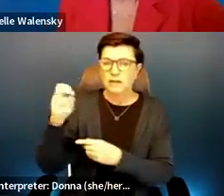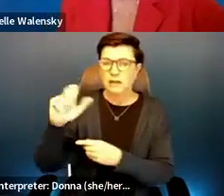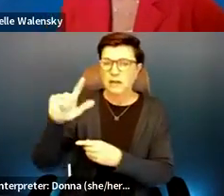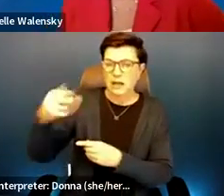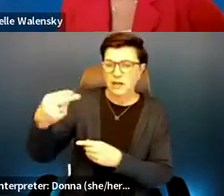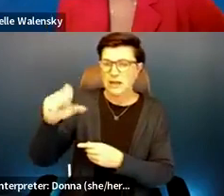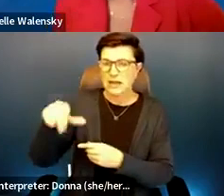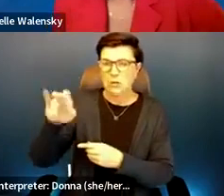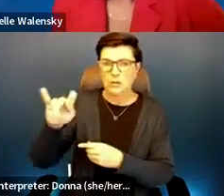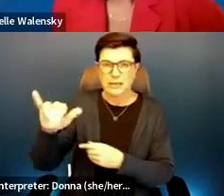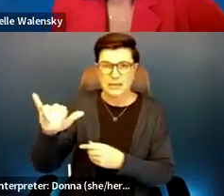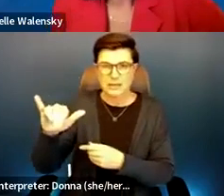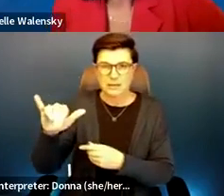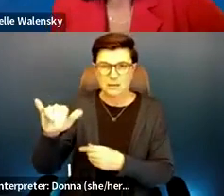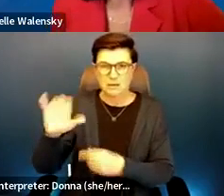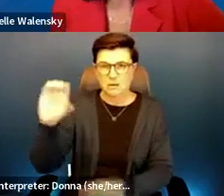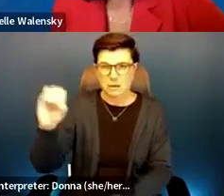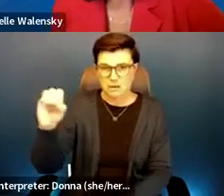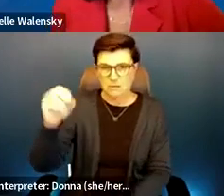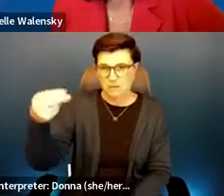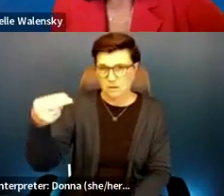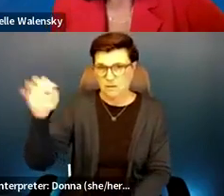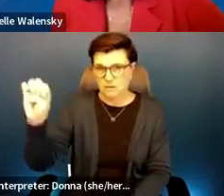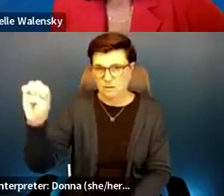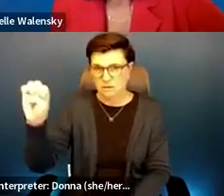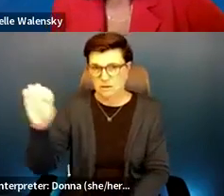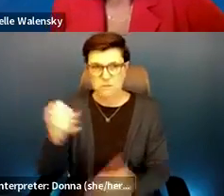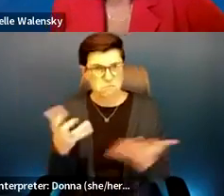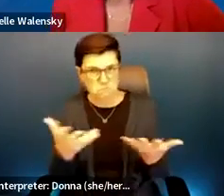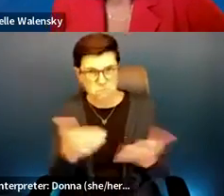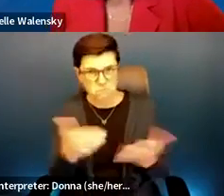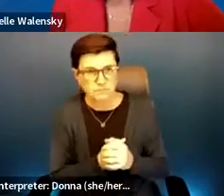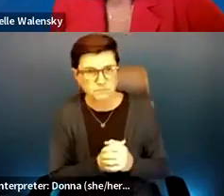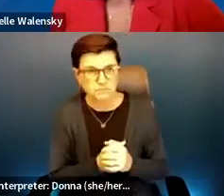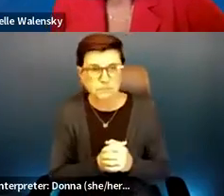Yeah, you know, what I can say here is this was one area